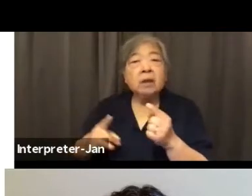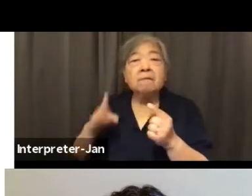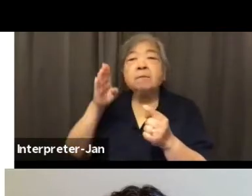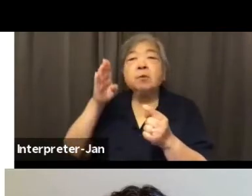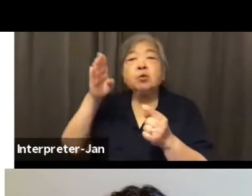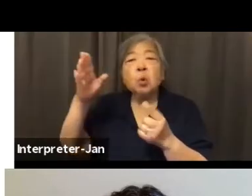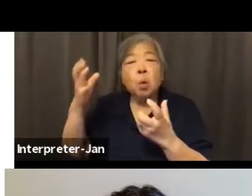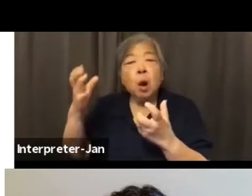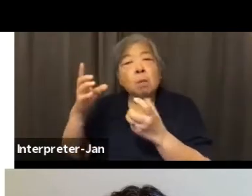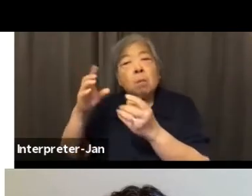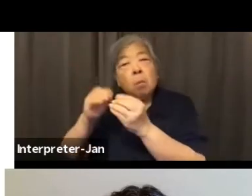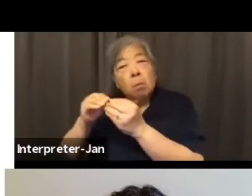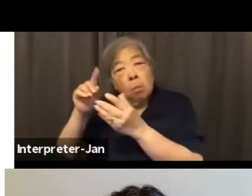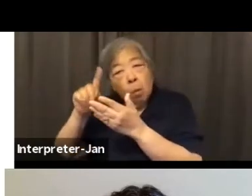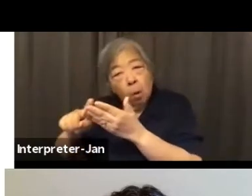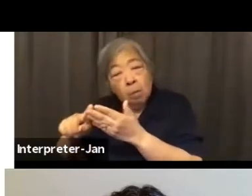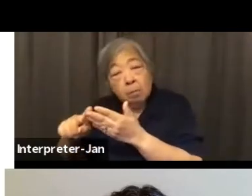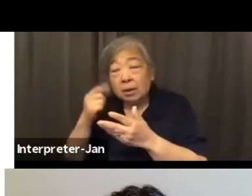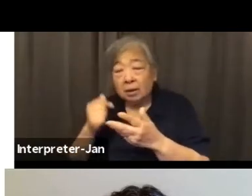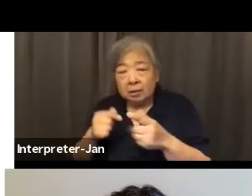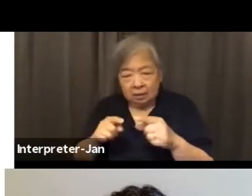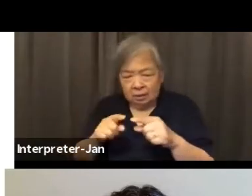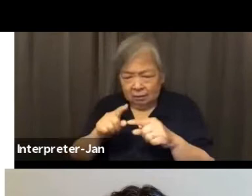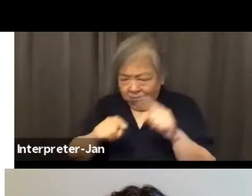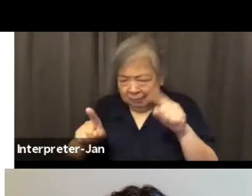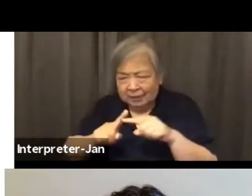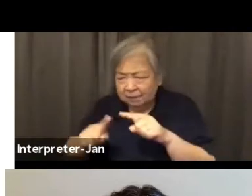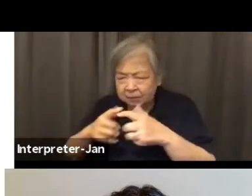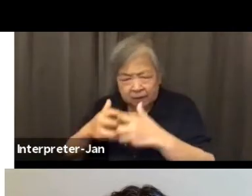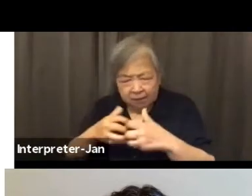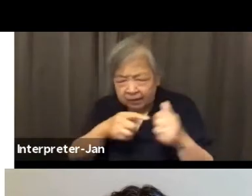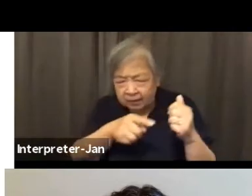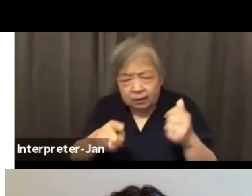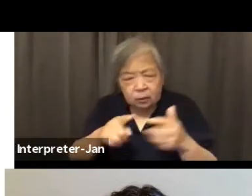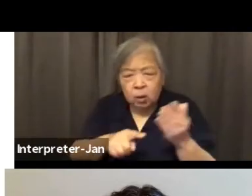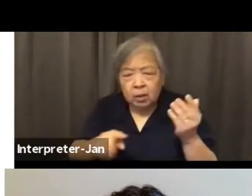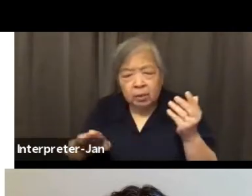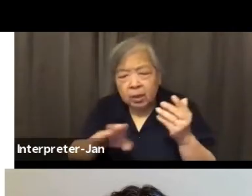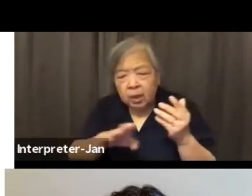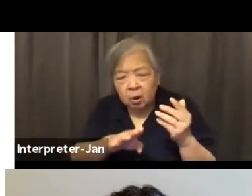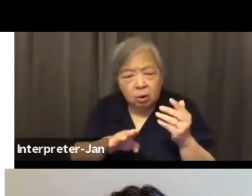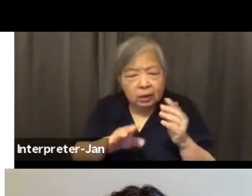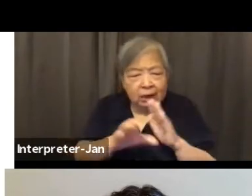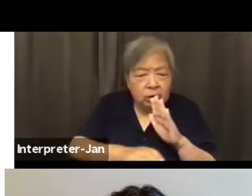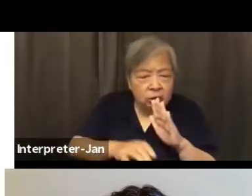accessibility features of various equipment, as well as what equipment works best with